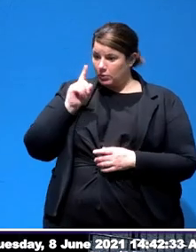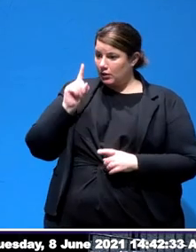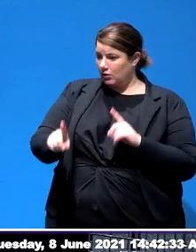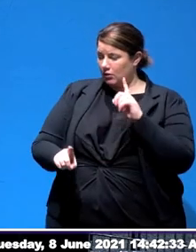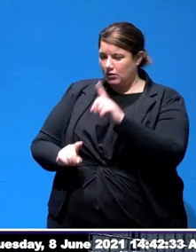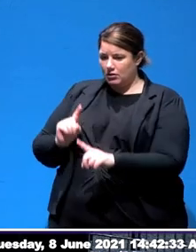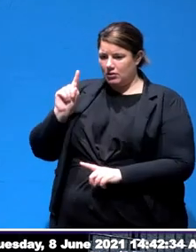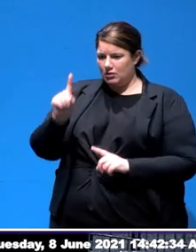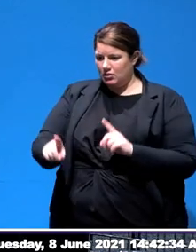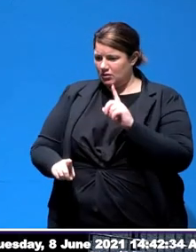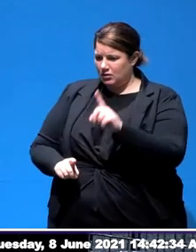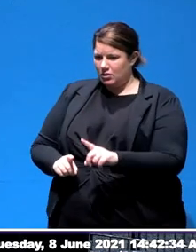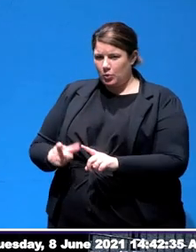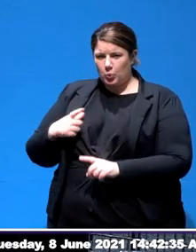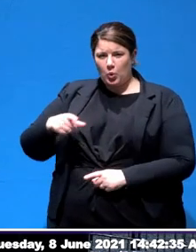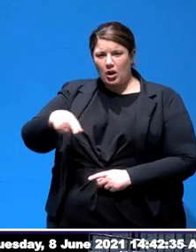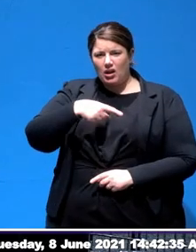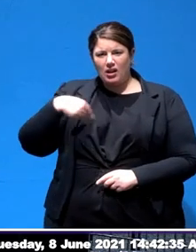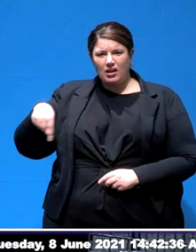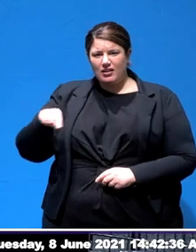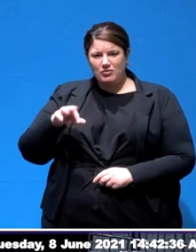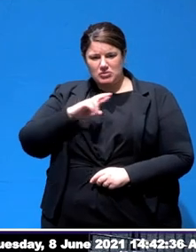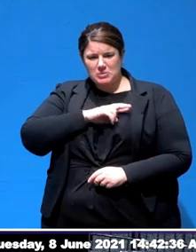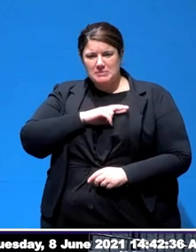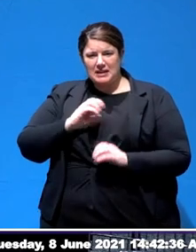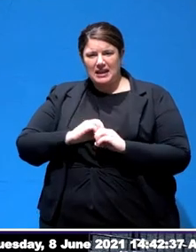it no one else saw that general air of neglect?